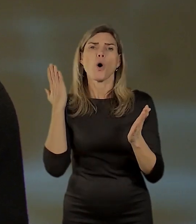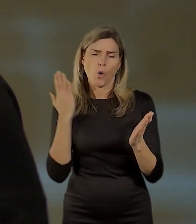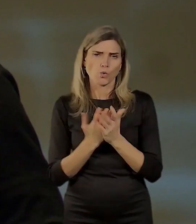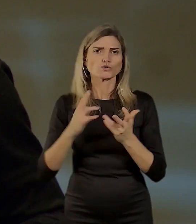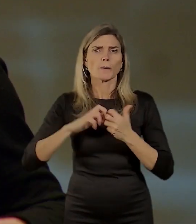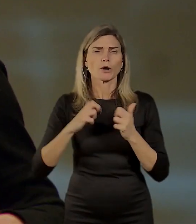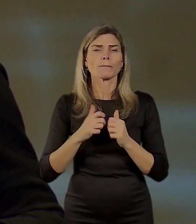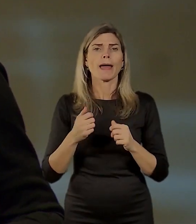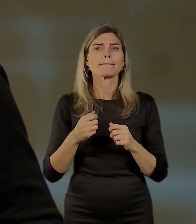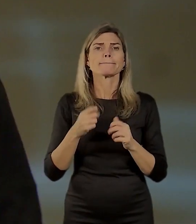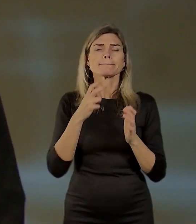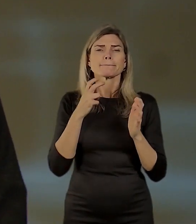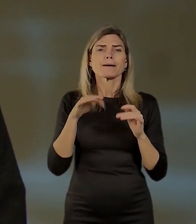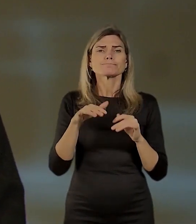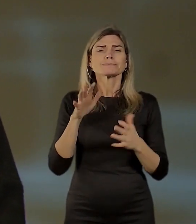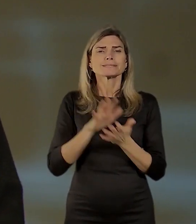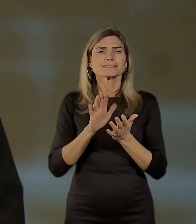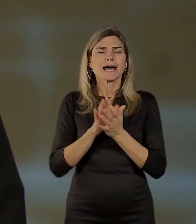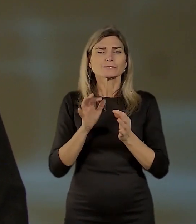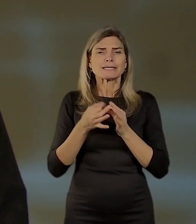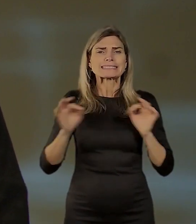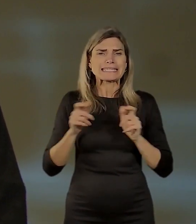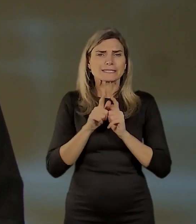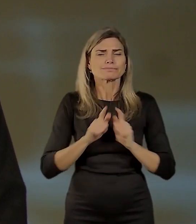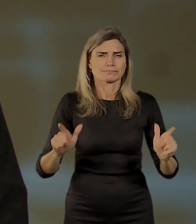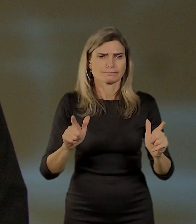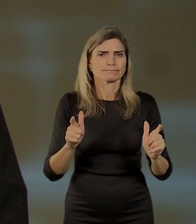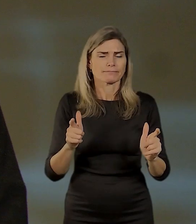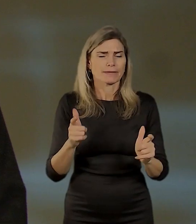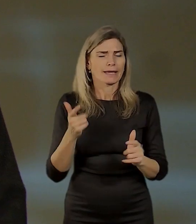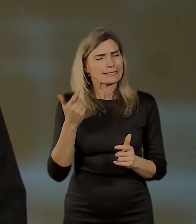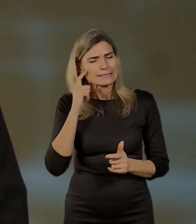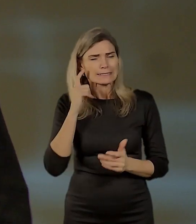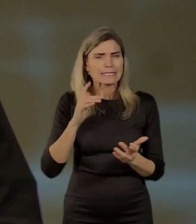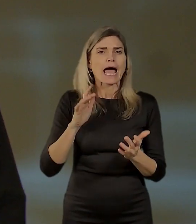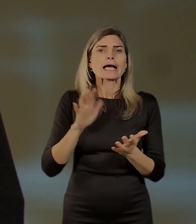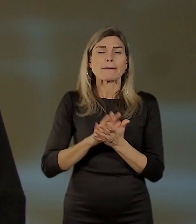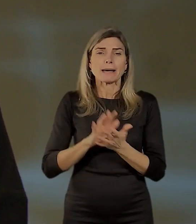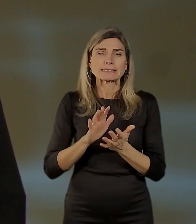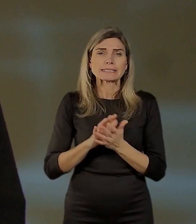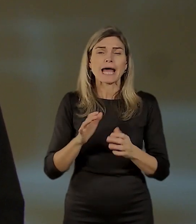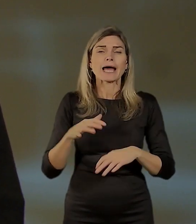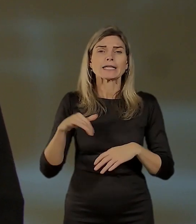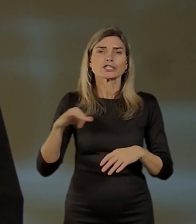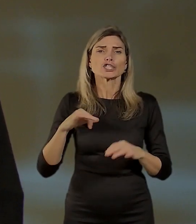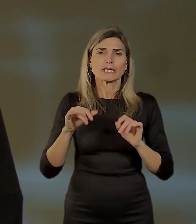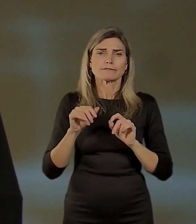The question of when that will be is more about the distribution companies and the legislation, because even today you don't even have,